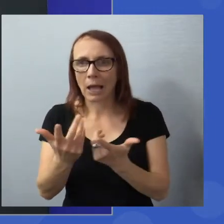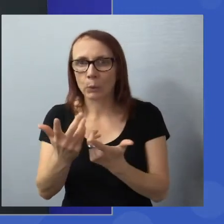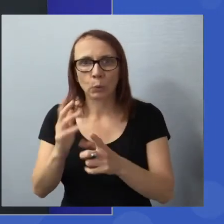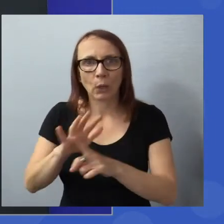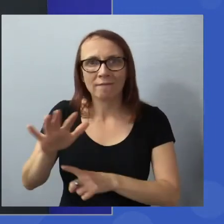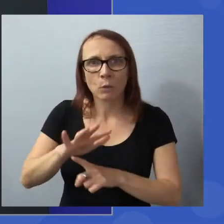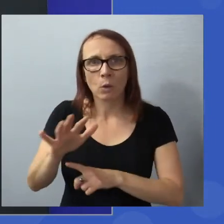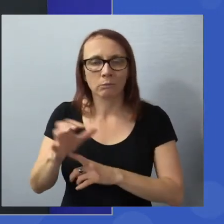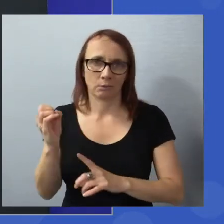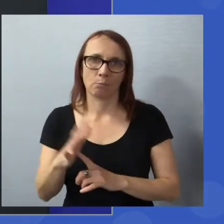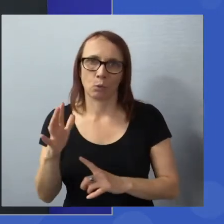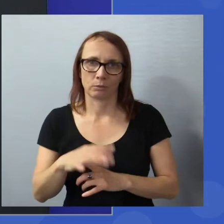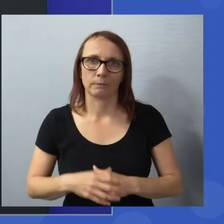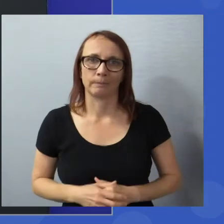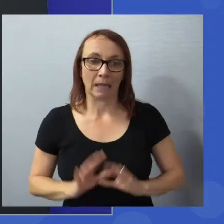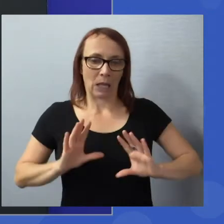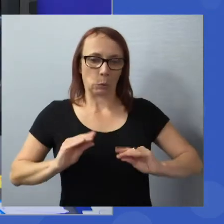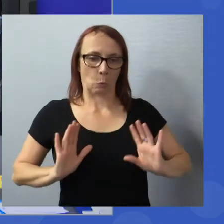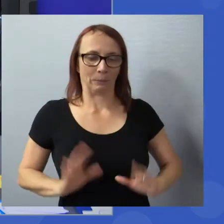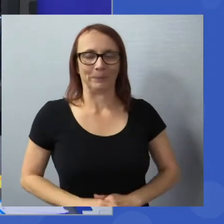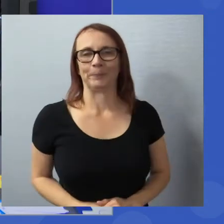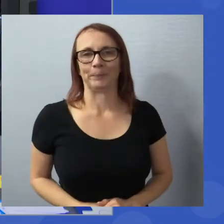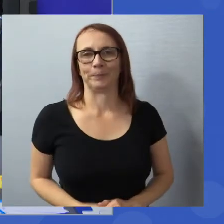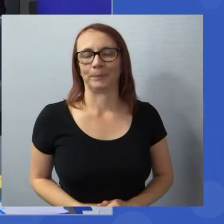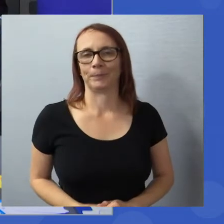really really important I'll stop there